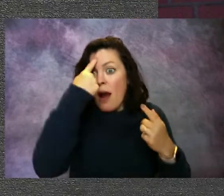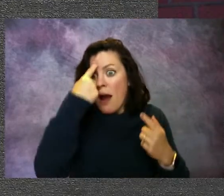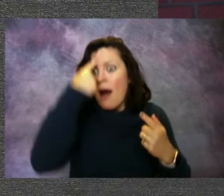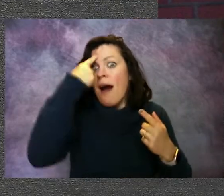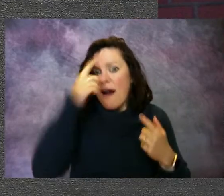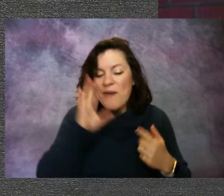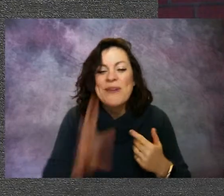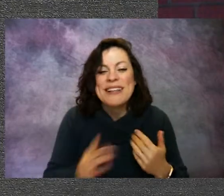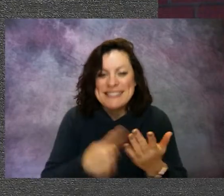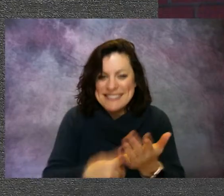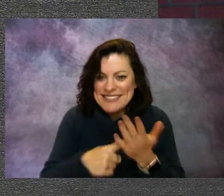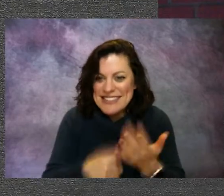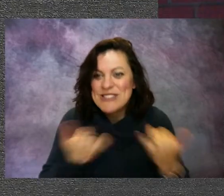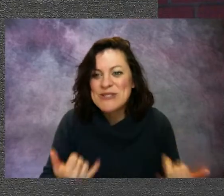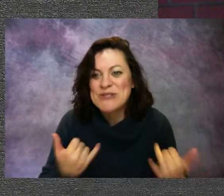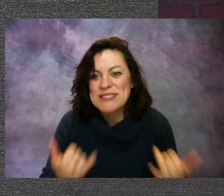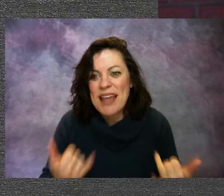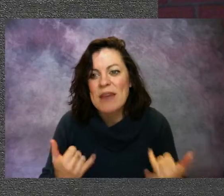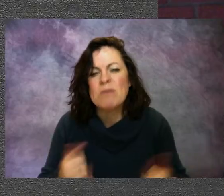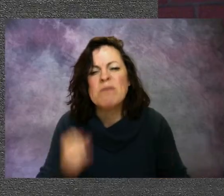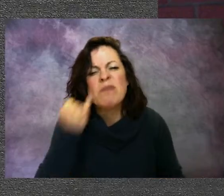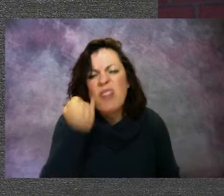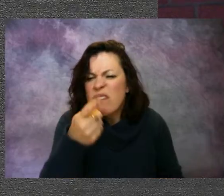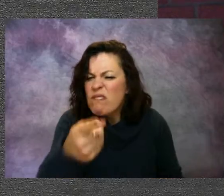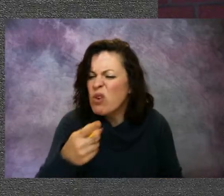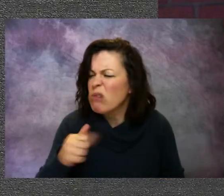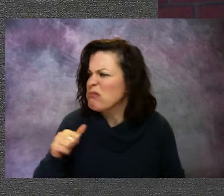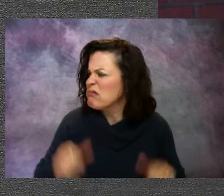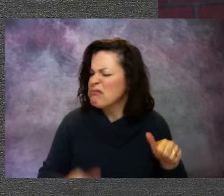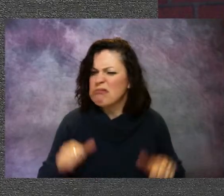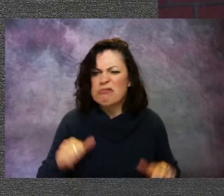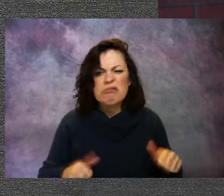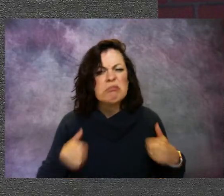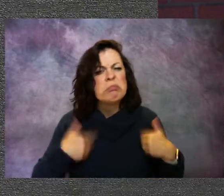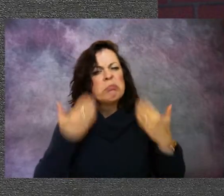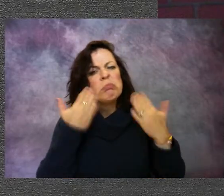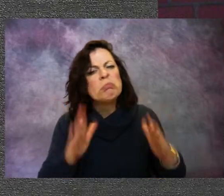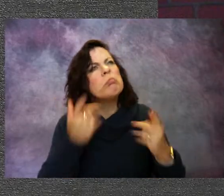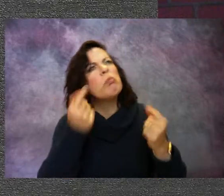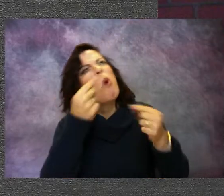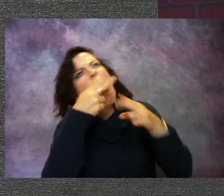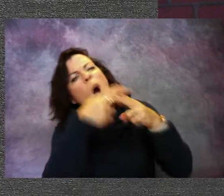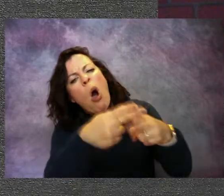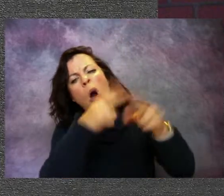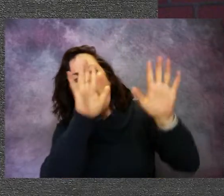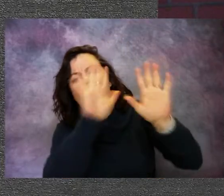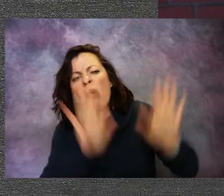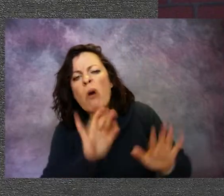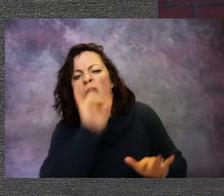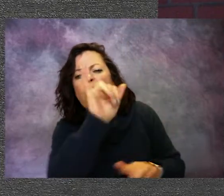so if you're not quite sure of some types of weather, we're gonna talk about them right now.